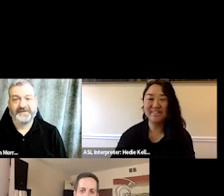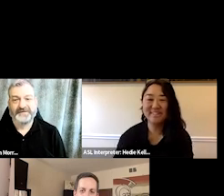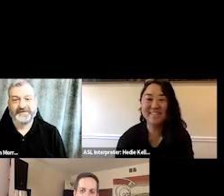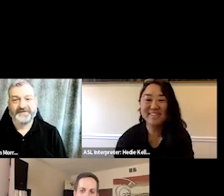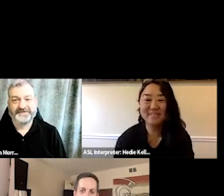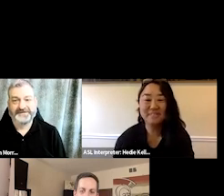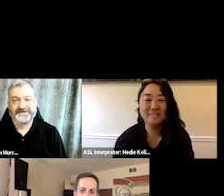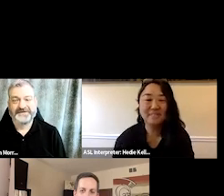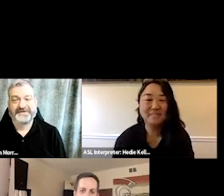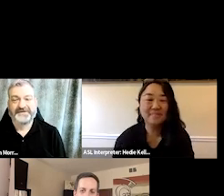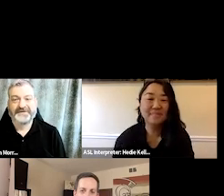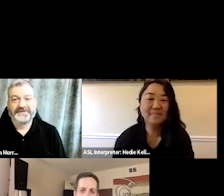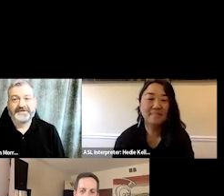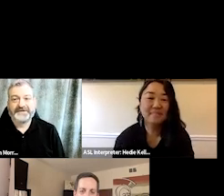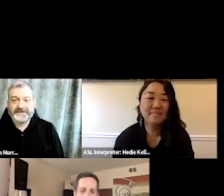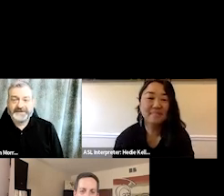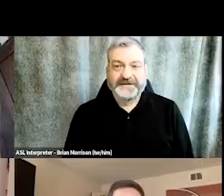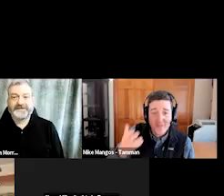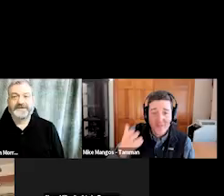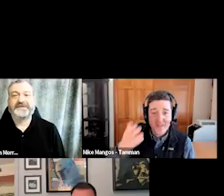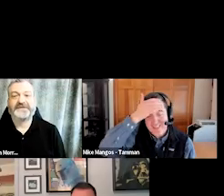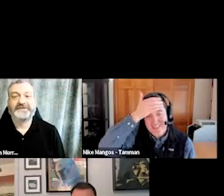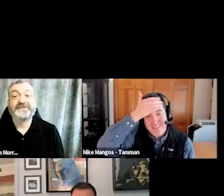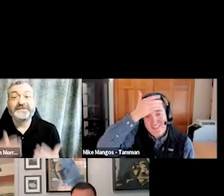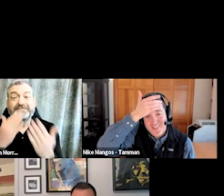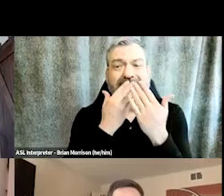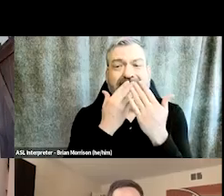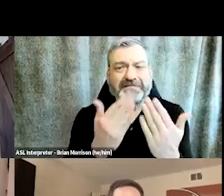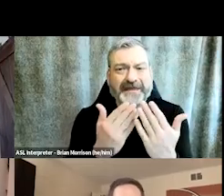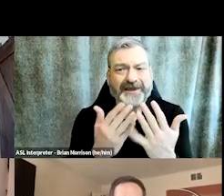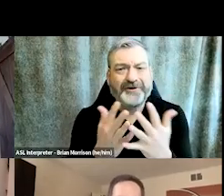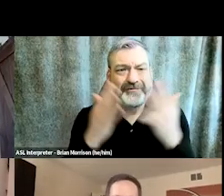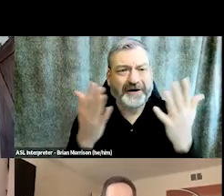That's really helpful. Yeah. Jeff, did you want to add anything? Sorry, no.